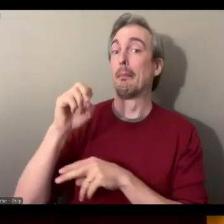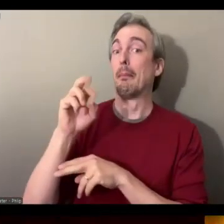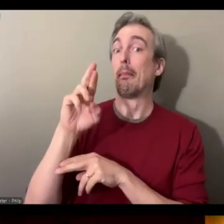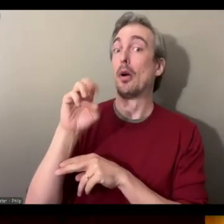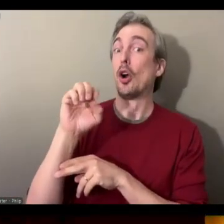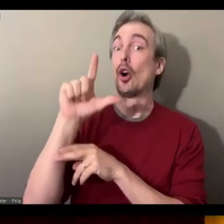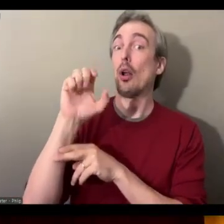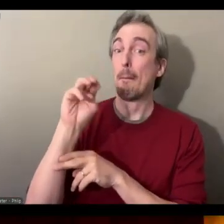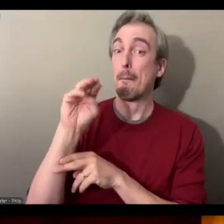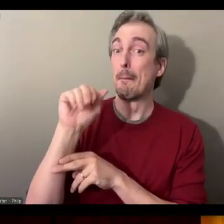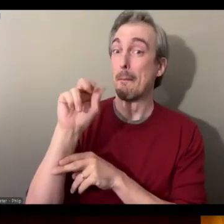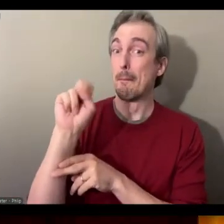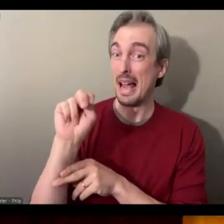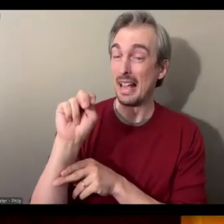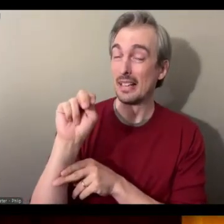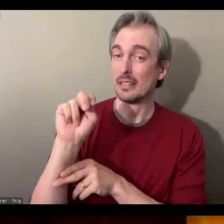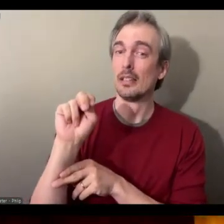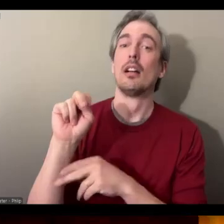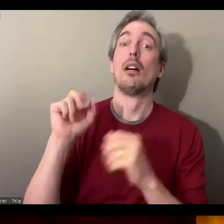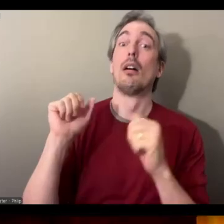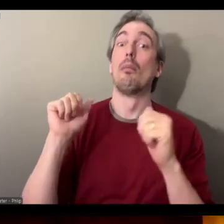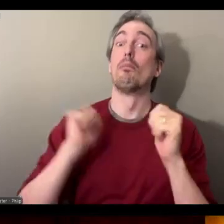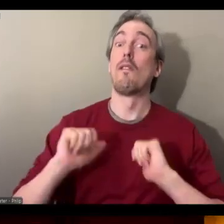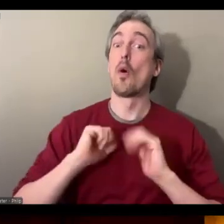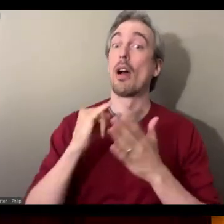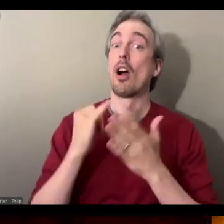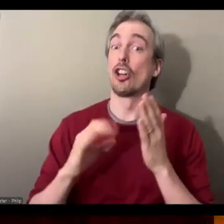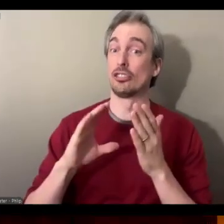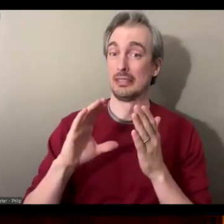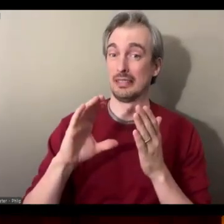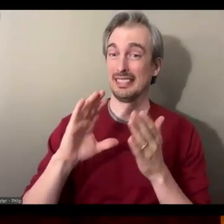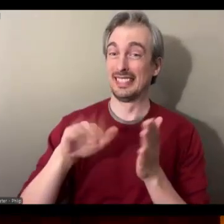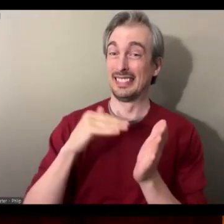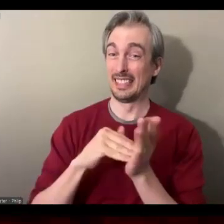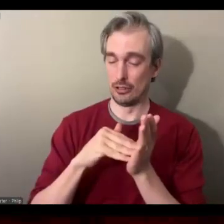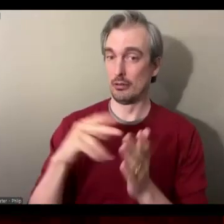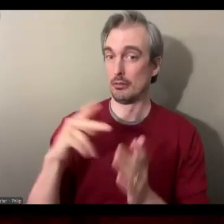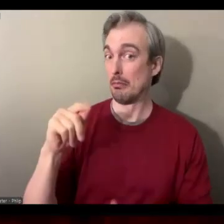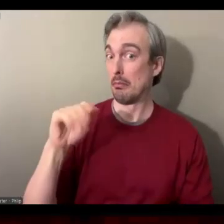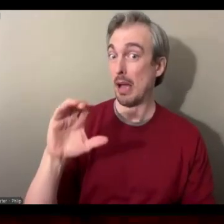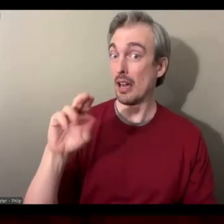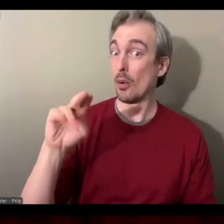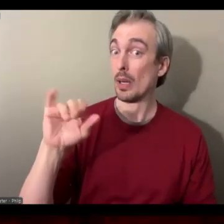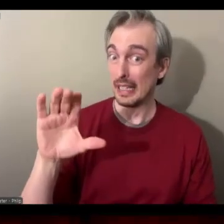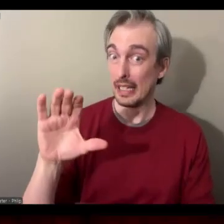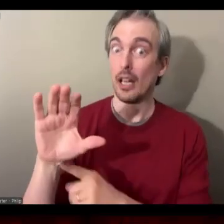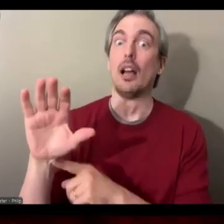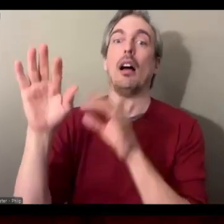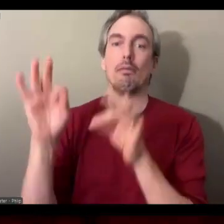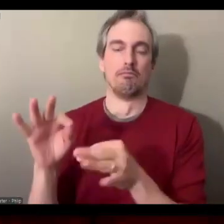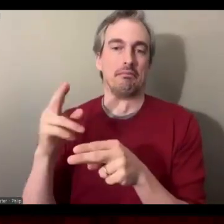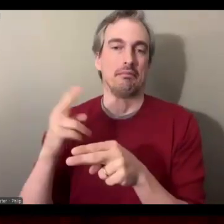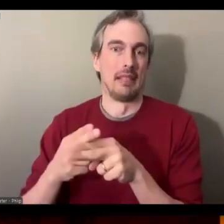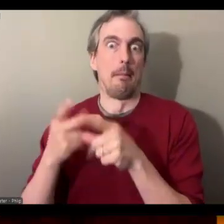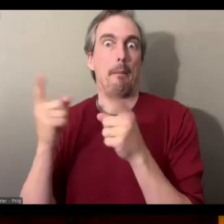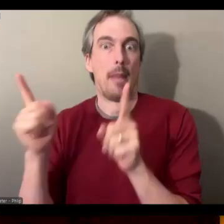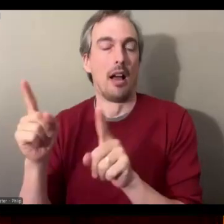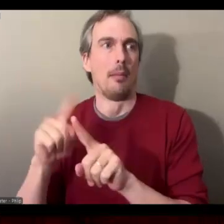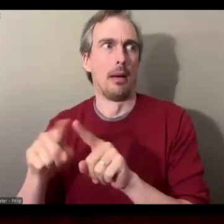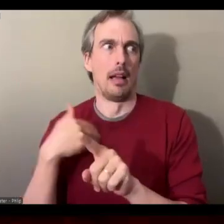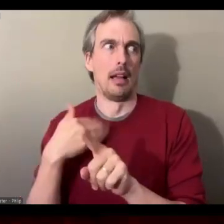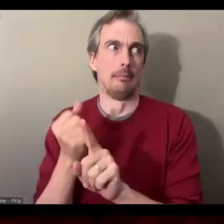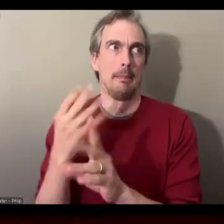opportunity to try to do things from the beginning in such a way that would ensure best practices at